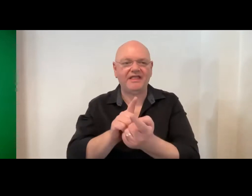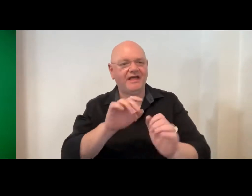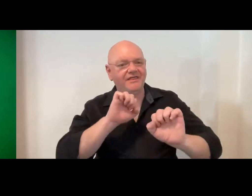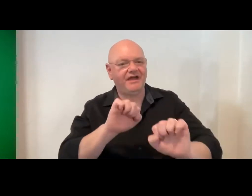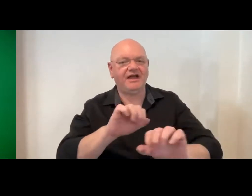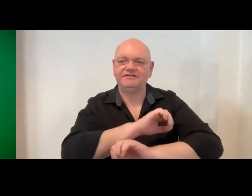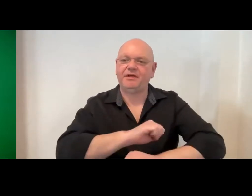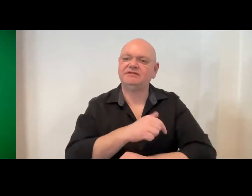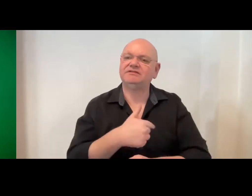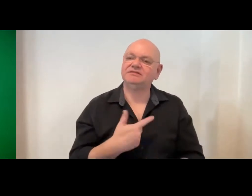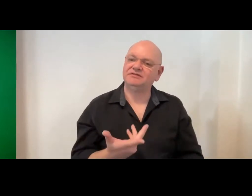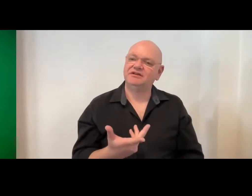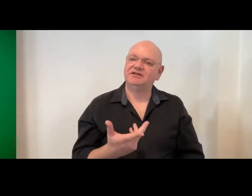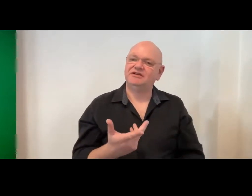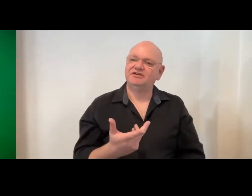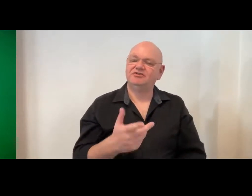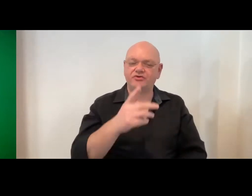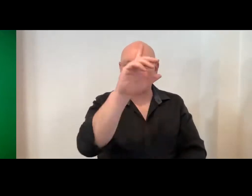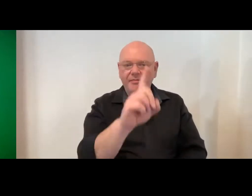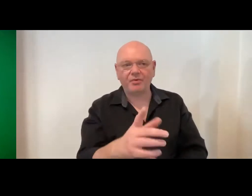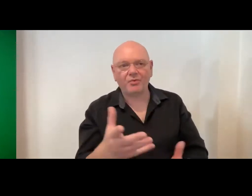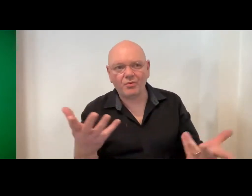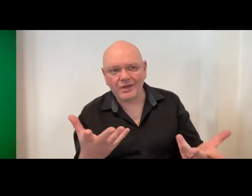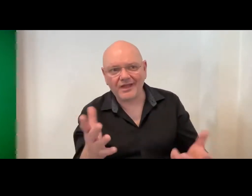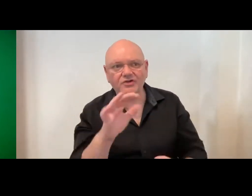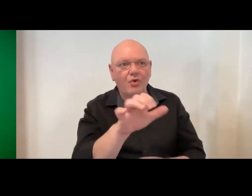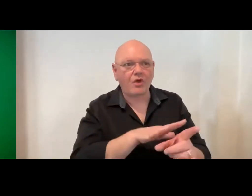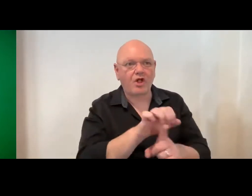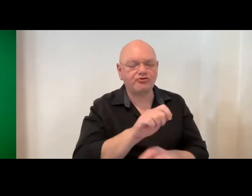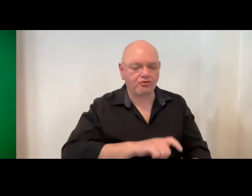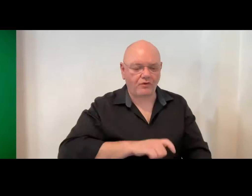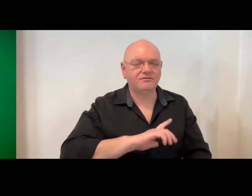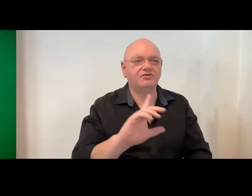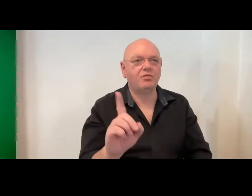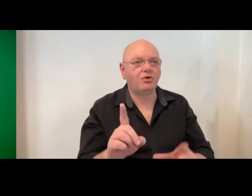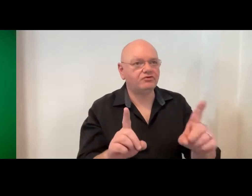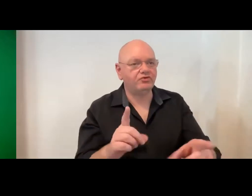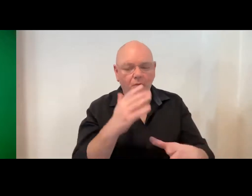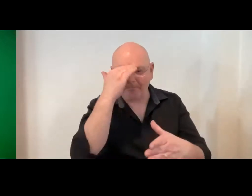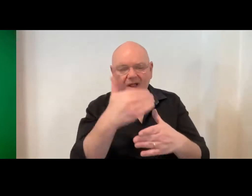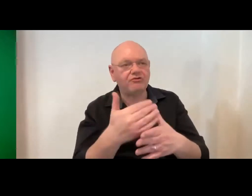Thank you. Lauren Larne shall I start. It's all very formal.